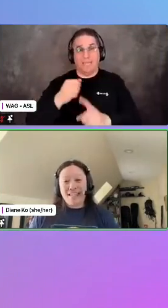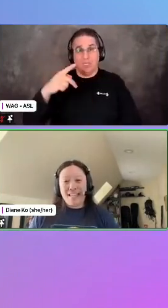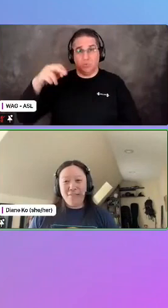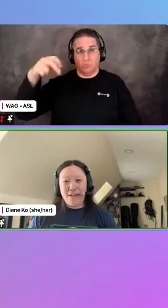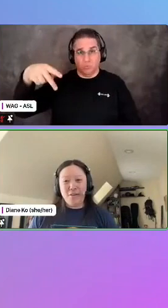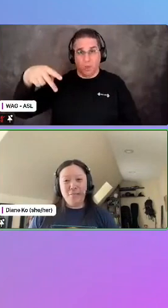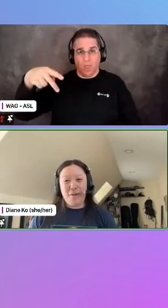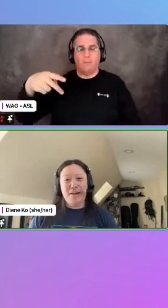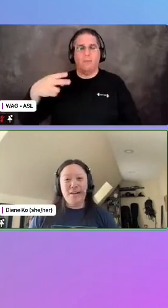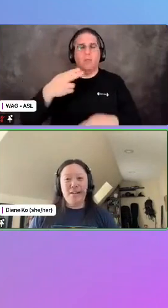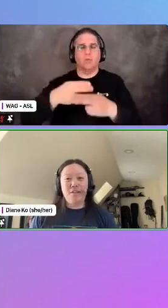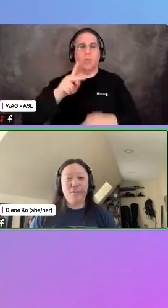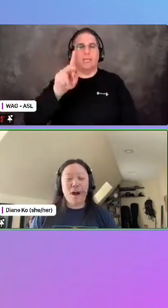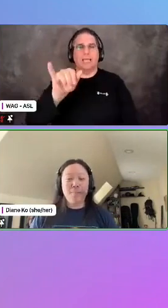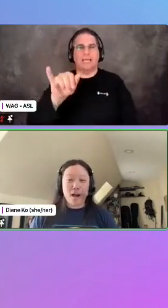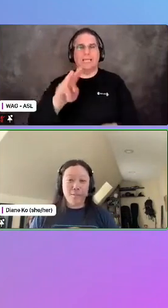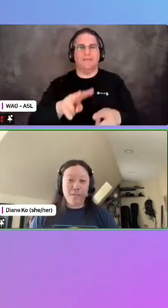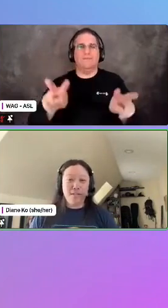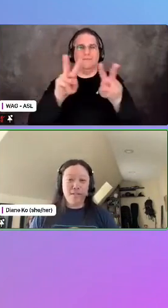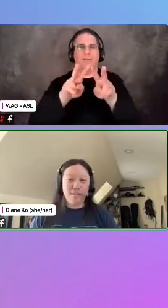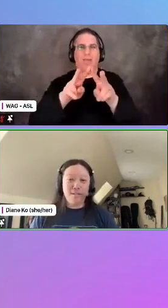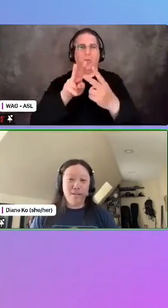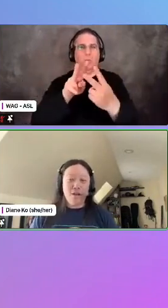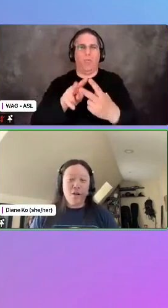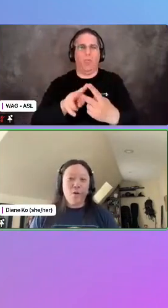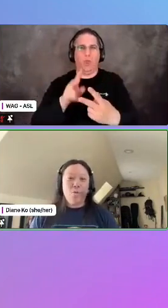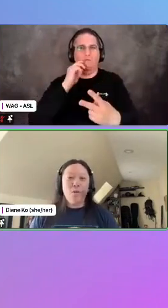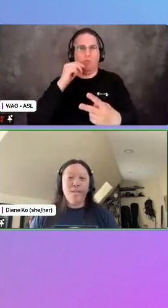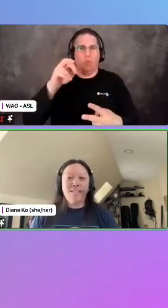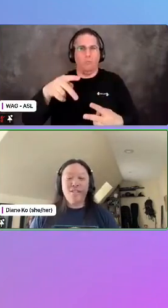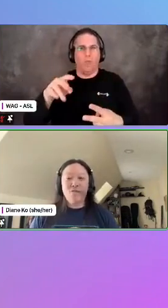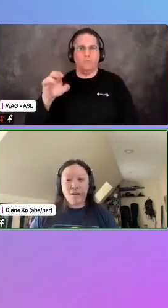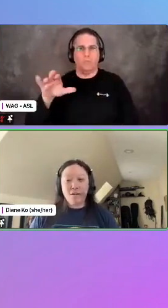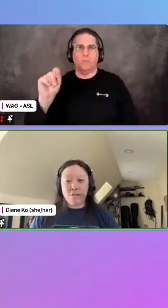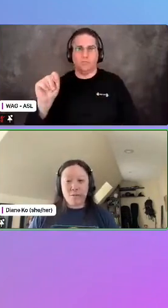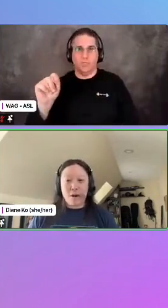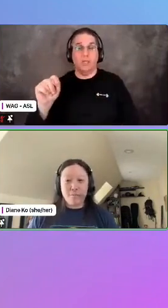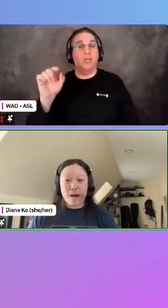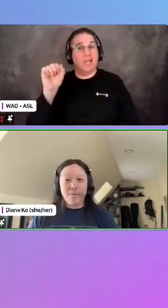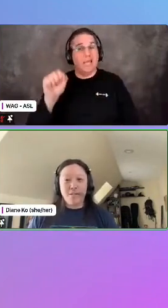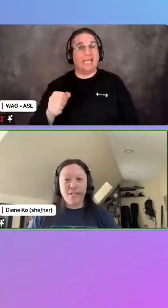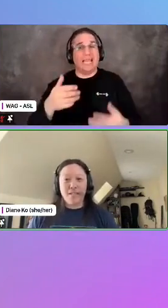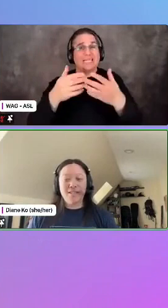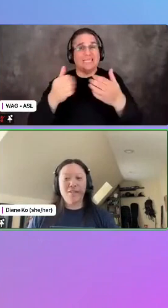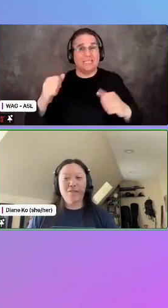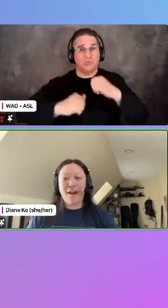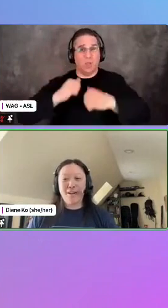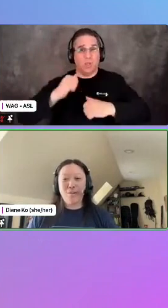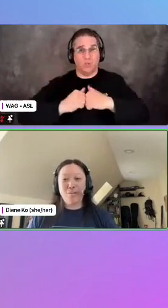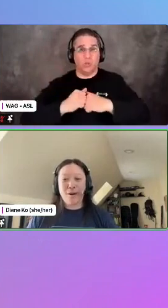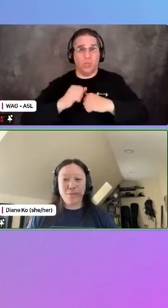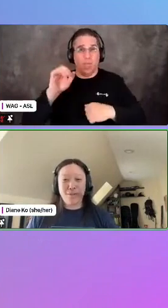kind of signup form form. Getting accessibility right and it's so crucial for using a site is incredibly important.